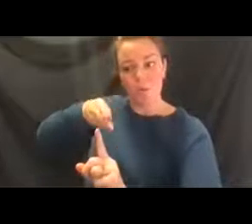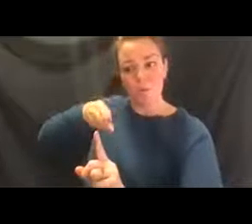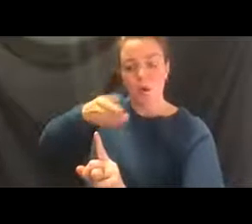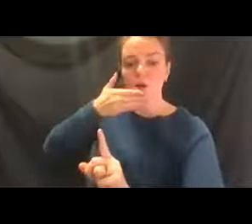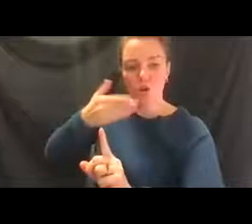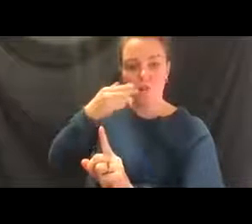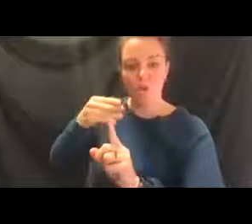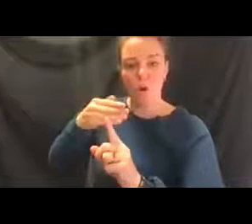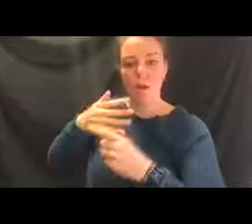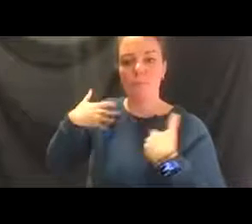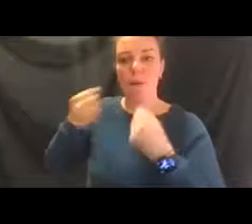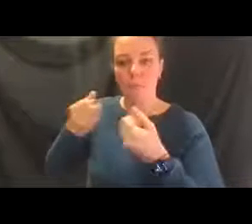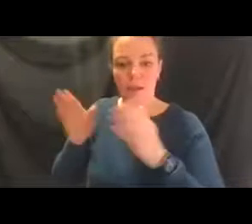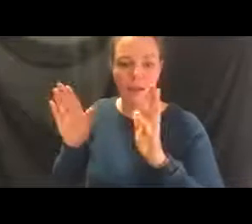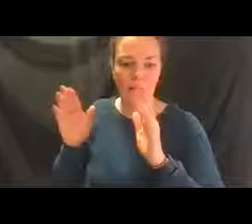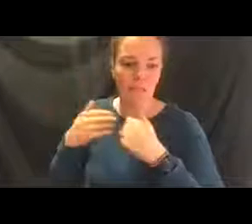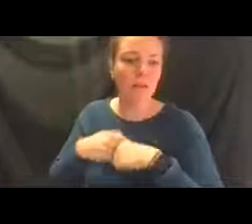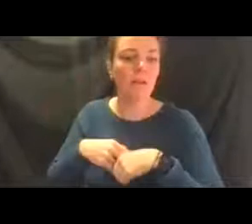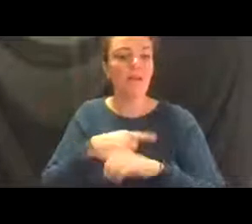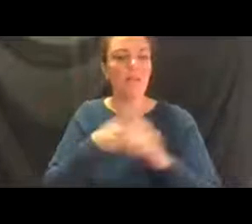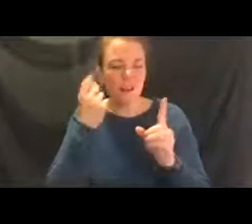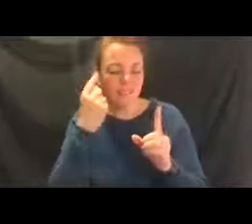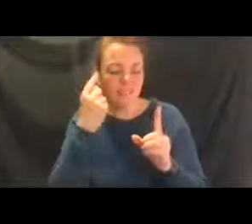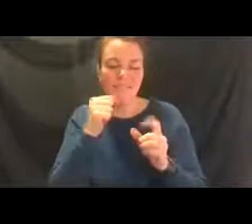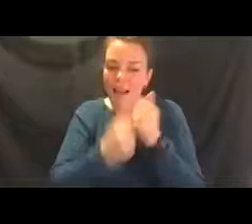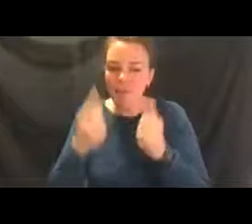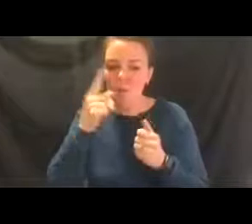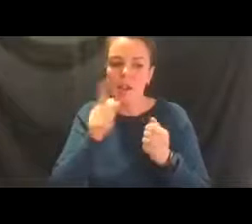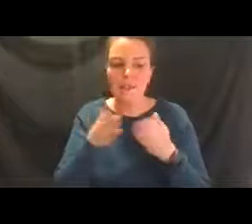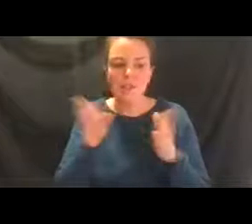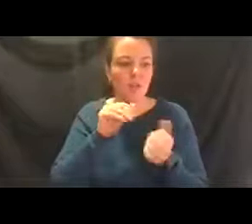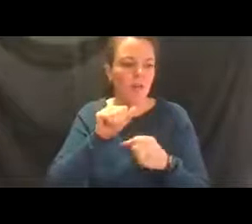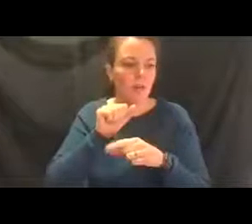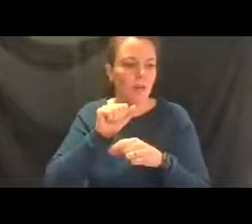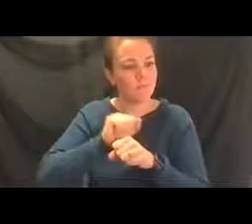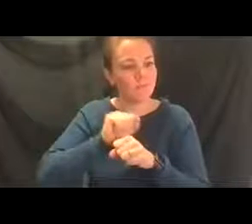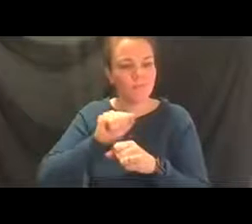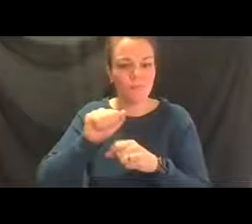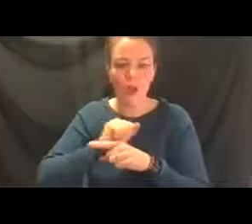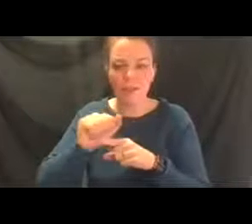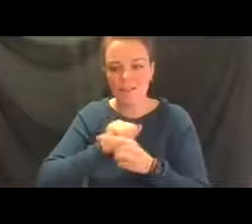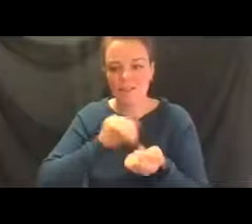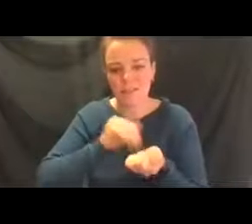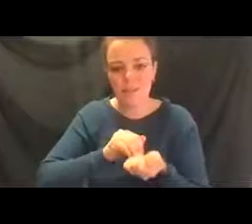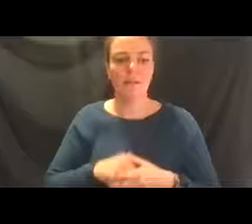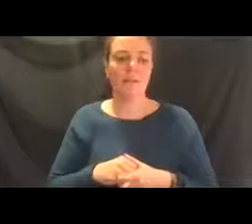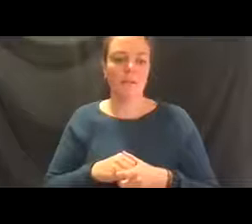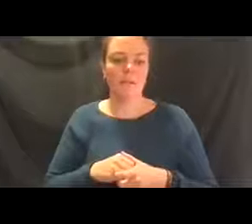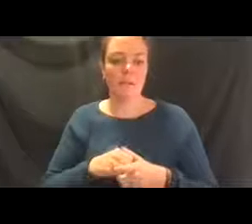and I do recognize that not everyone is in general practice on the presentation today.